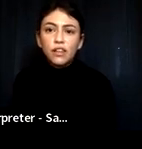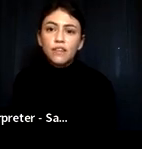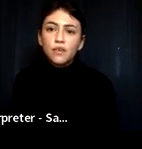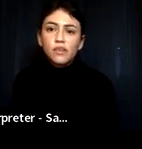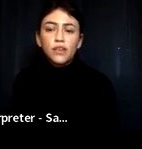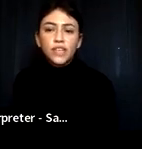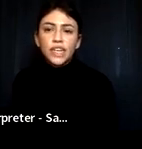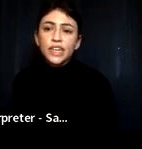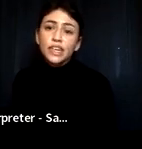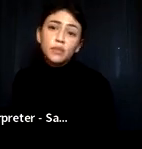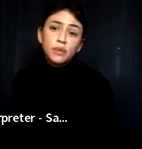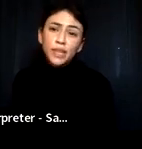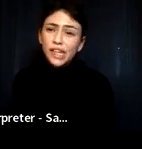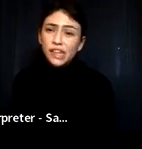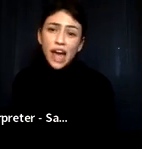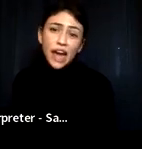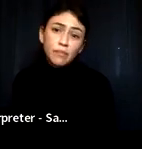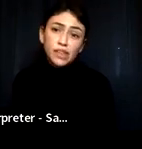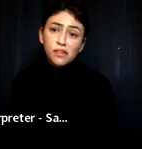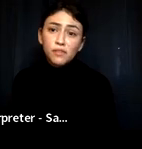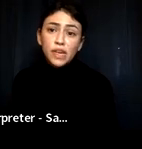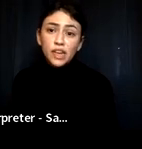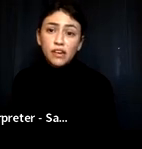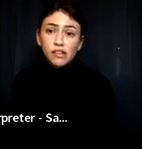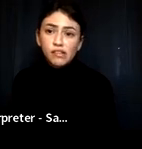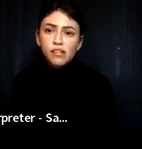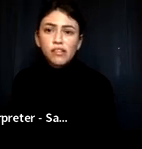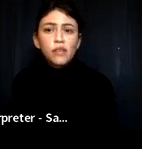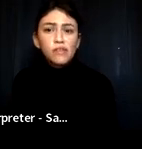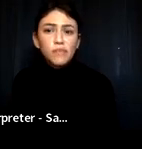A lot of it was outdated and needed to be replaced, and hadn't been so for many years.